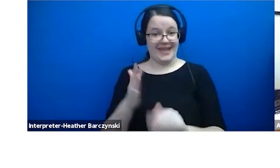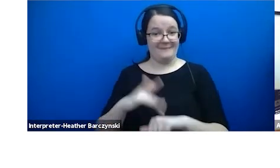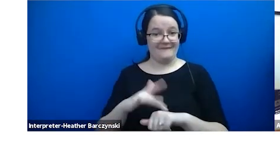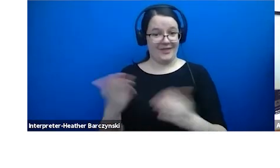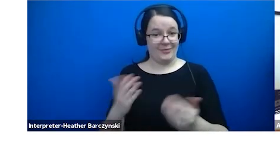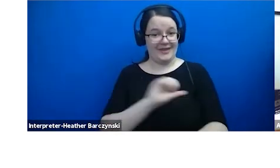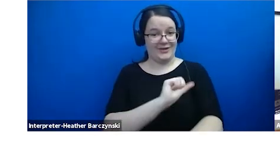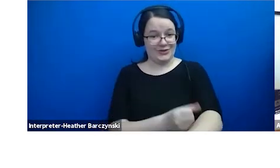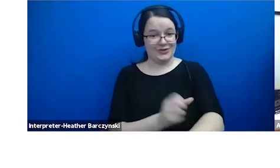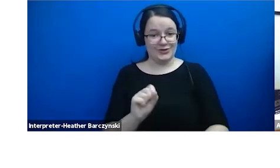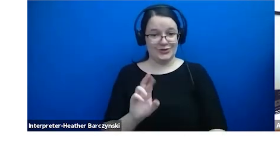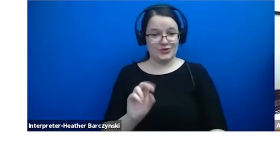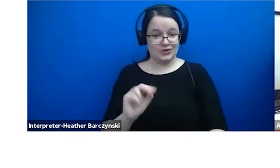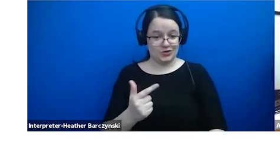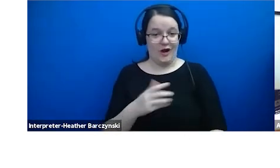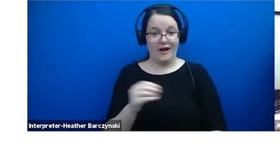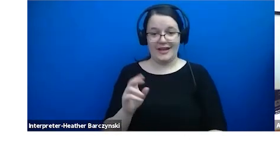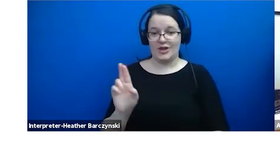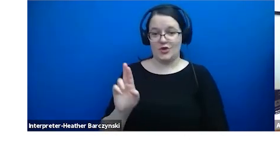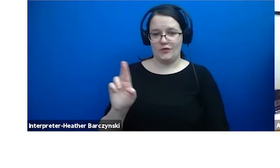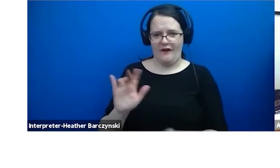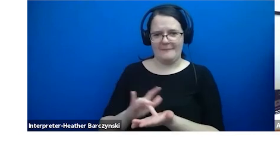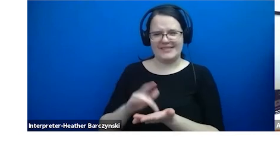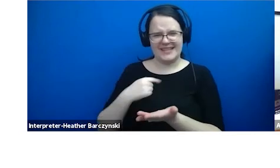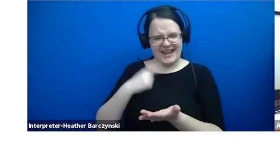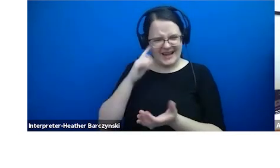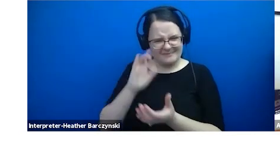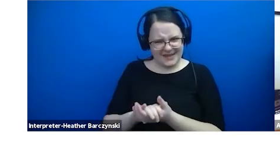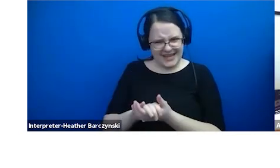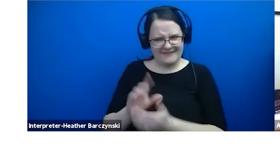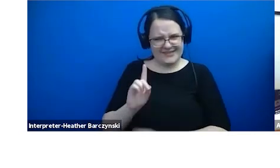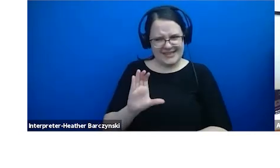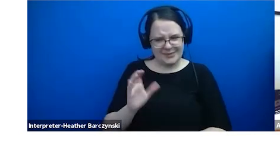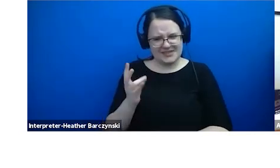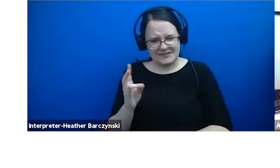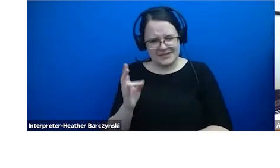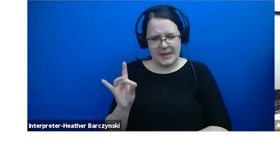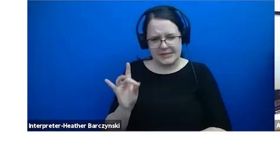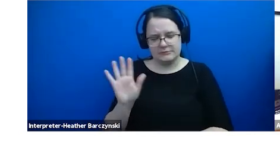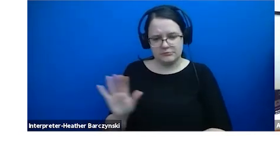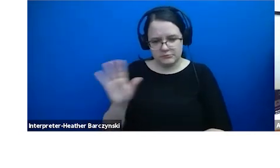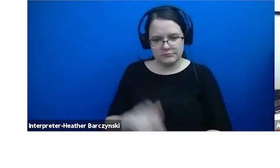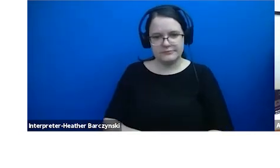ur medicine um i believe on the 17th or the 18th of december um so that was sort of within three to